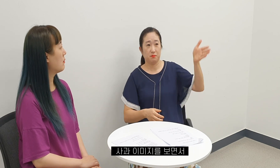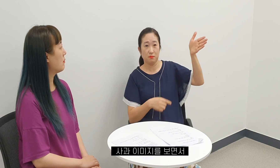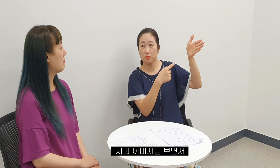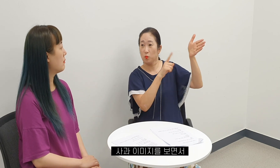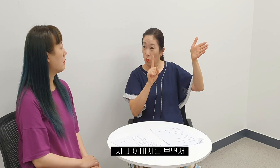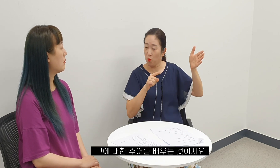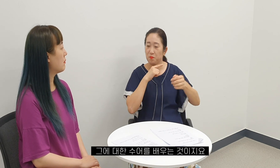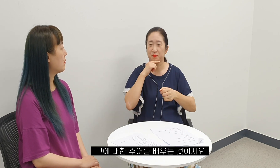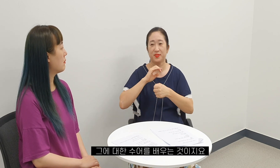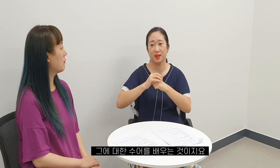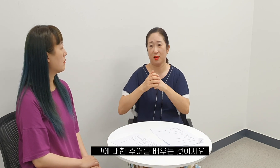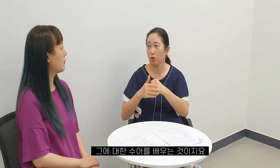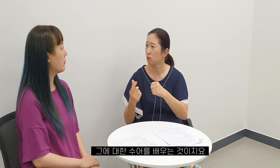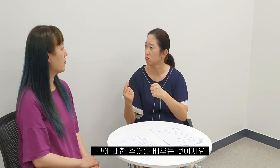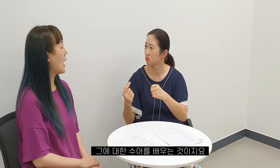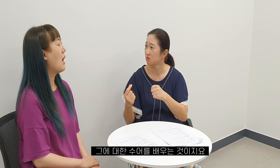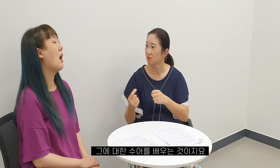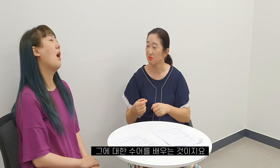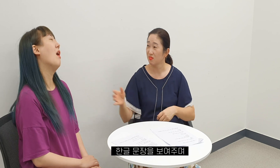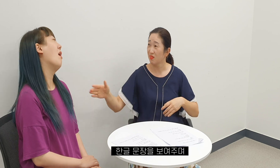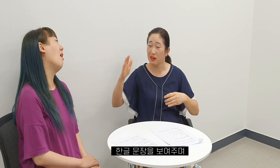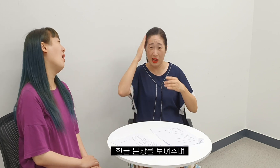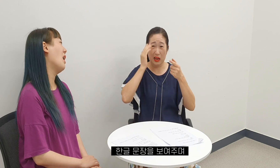You learn sign language by looking at the image of an apple.